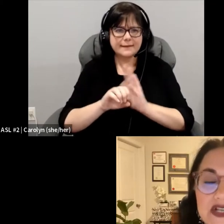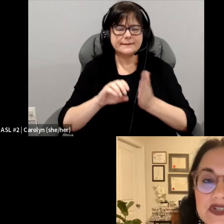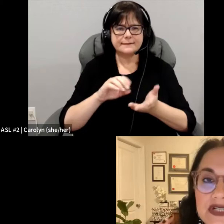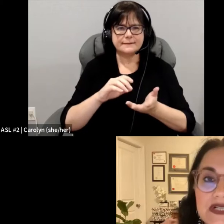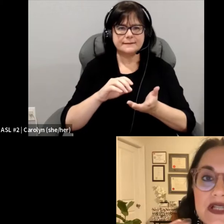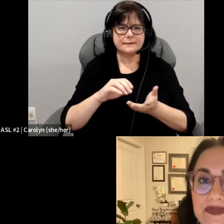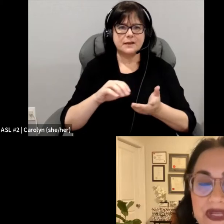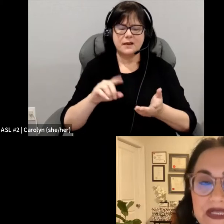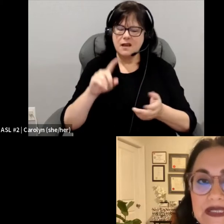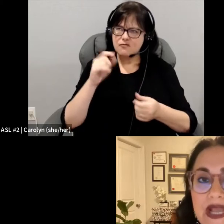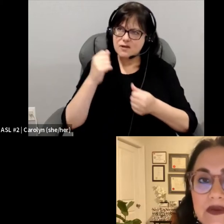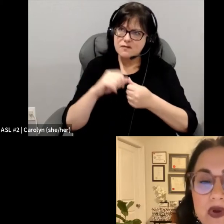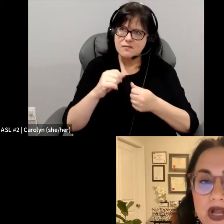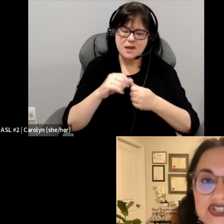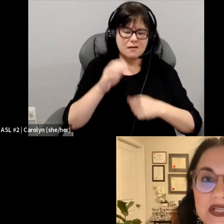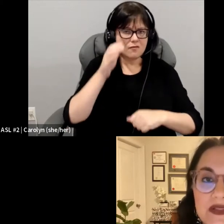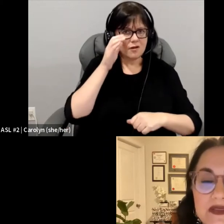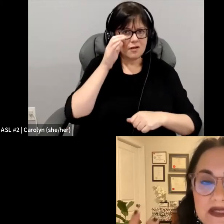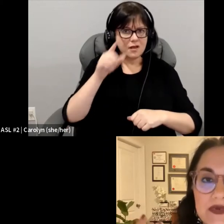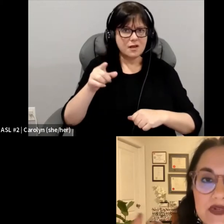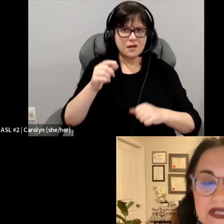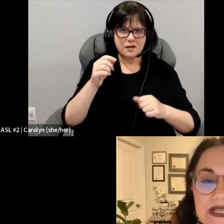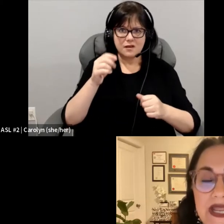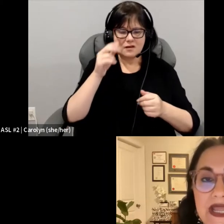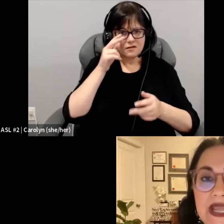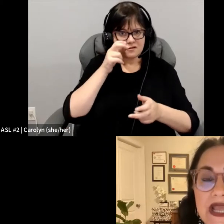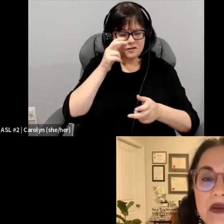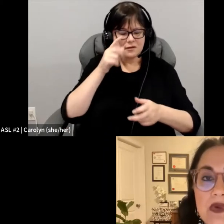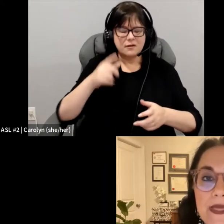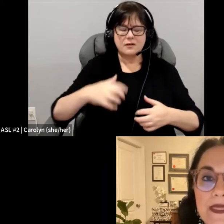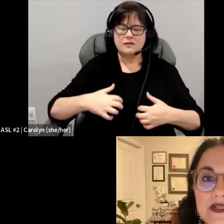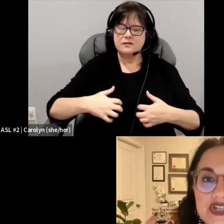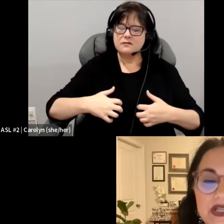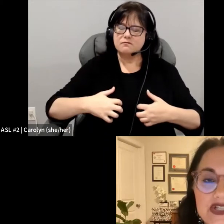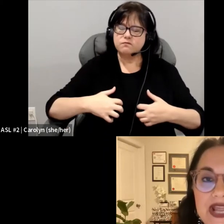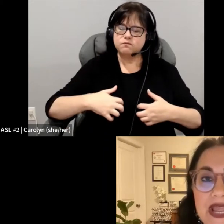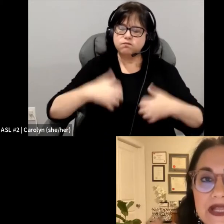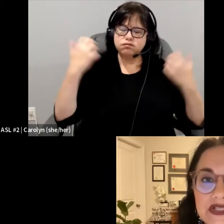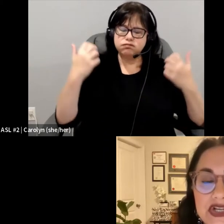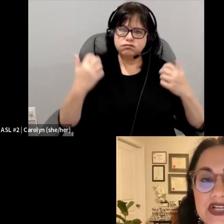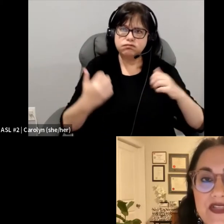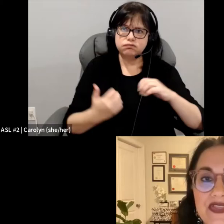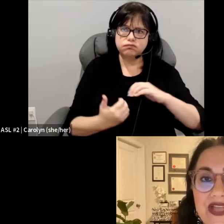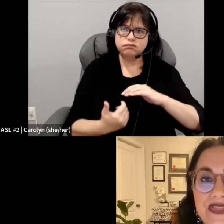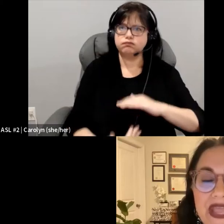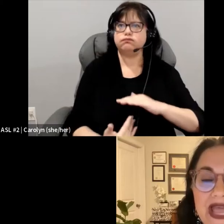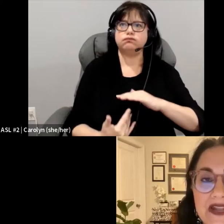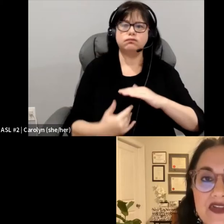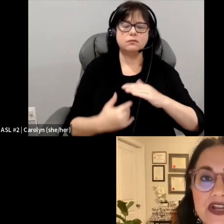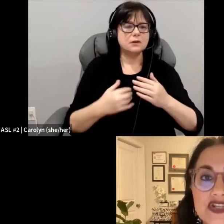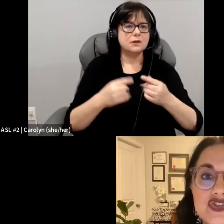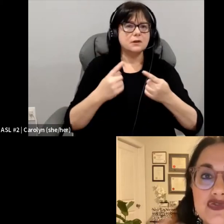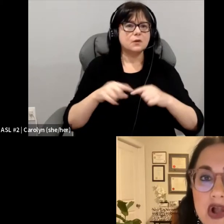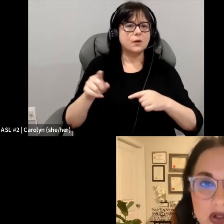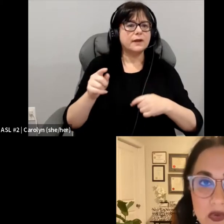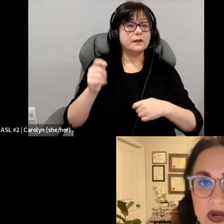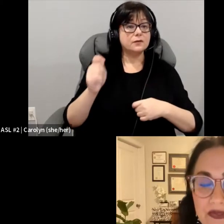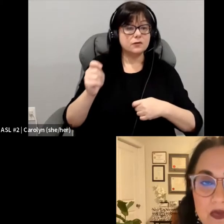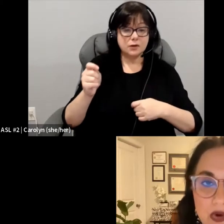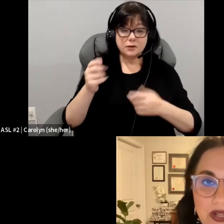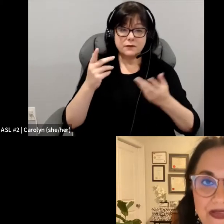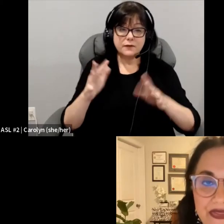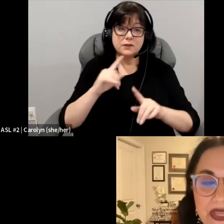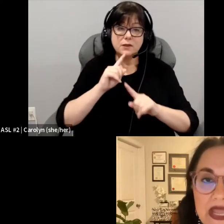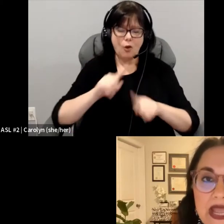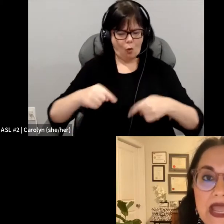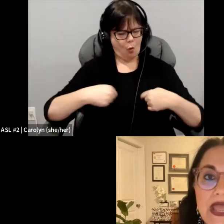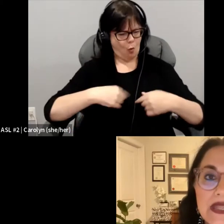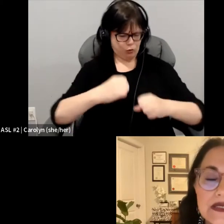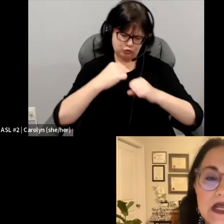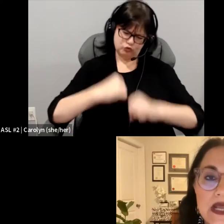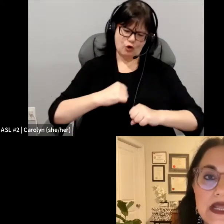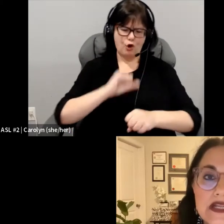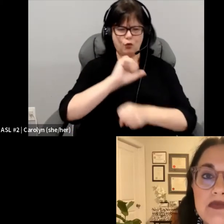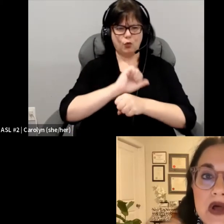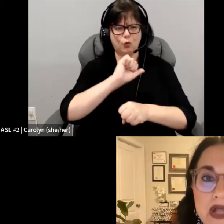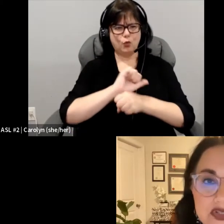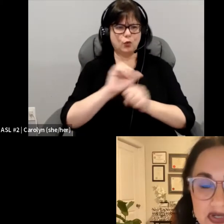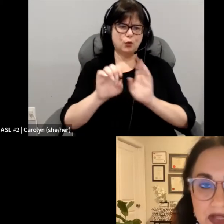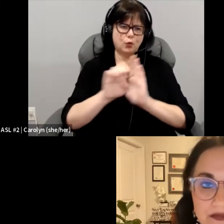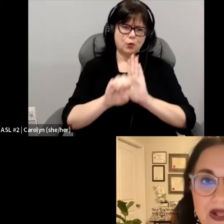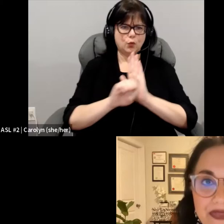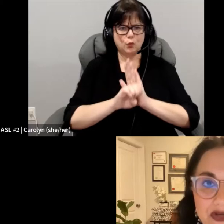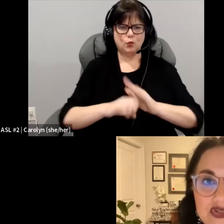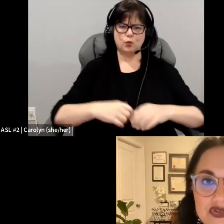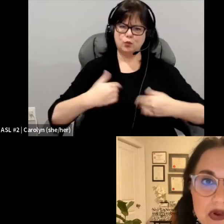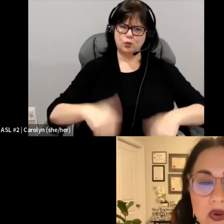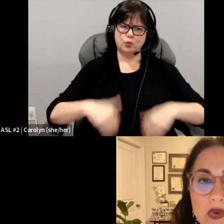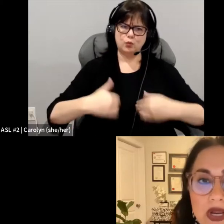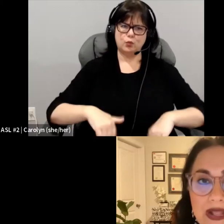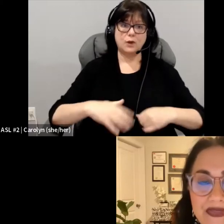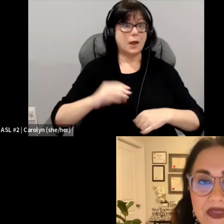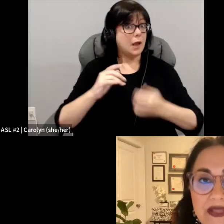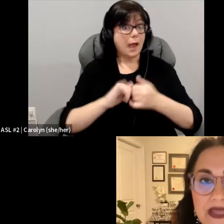I WAS LIVID INSIDE WHEN THE JUDGE ANSWERED THEY HAD A VERY STRONG WORK ETHIC AND THEY